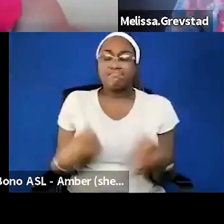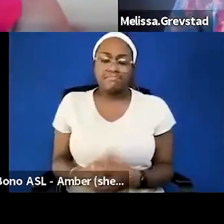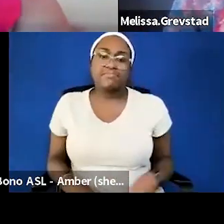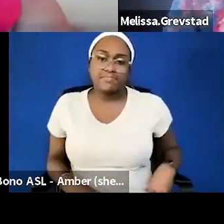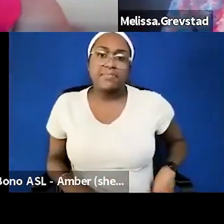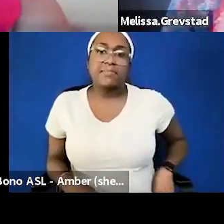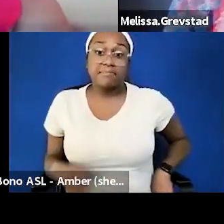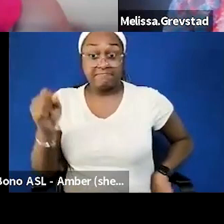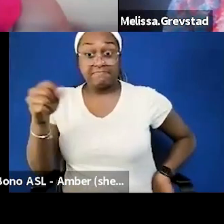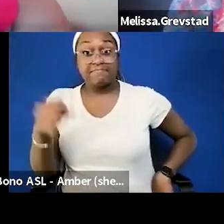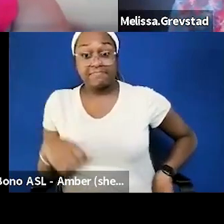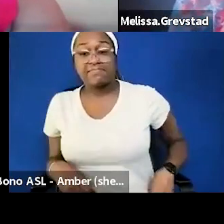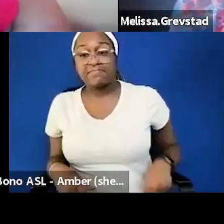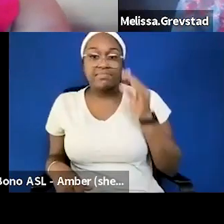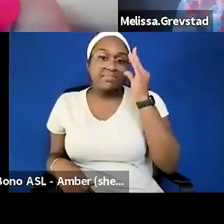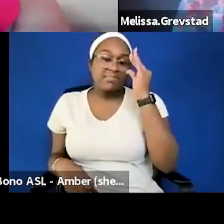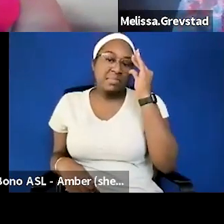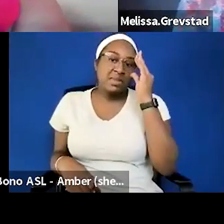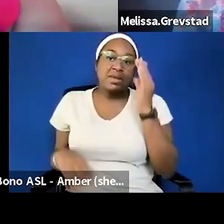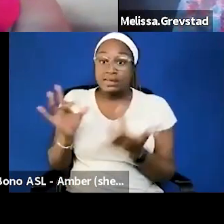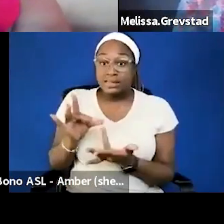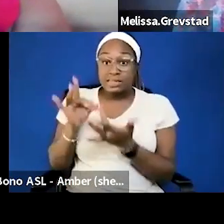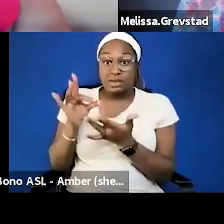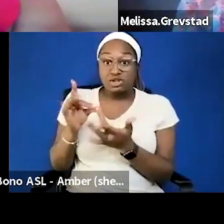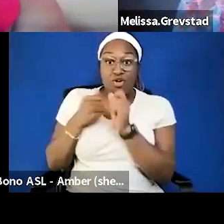Yeah. And I would say especially follow those people.